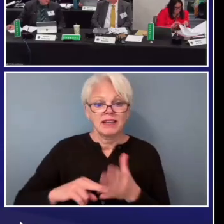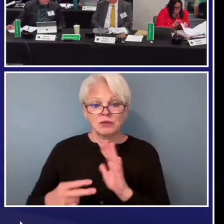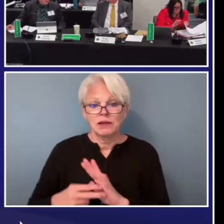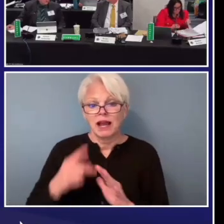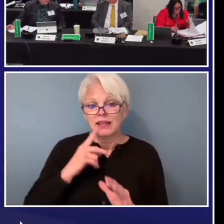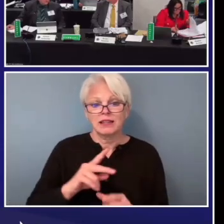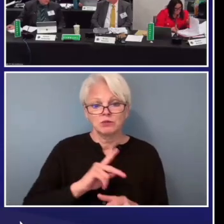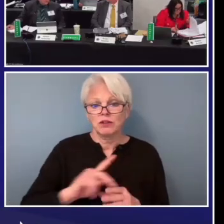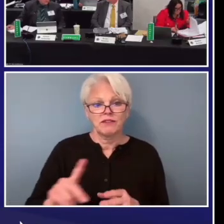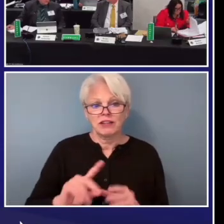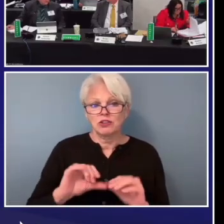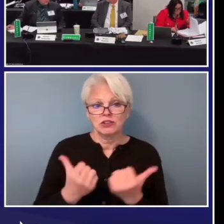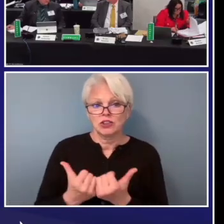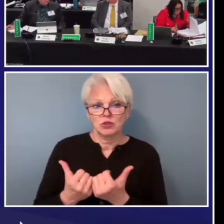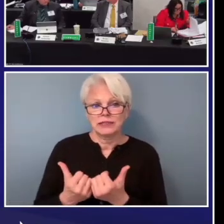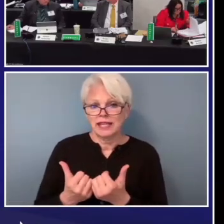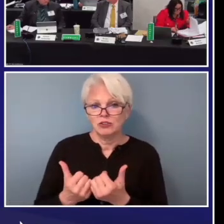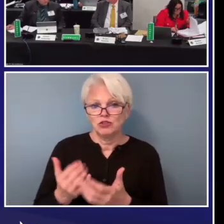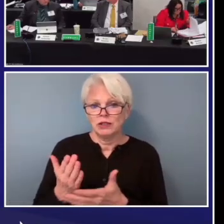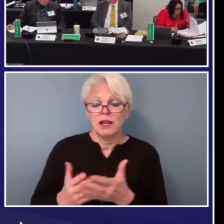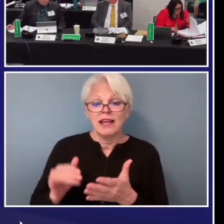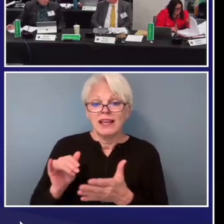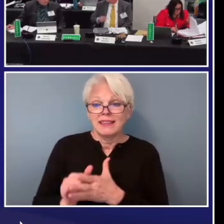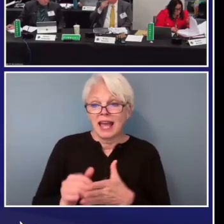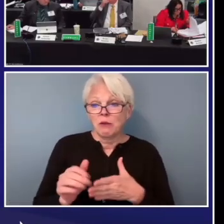That's going to start taking us down a path that I think will drive cost up.